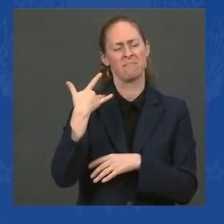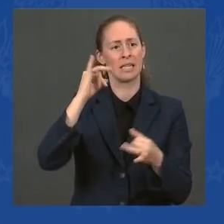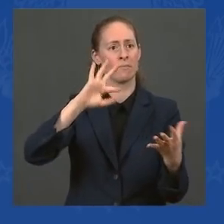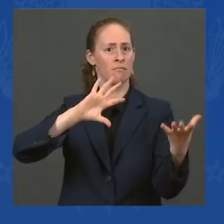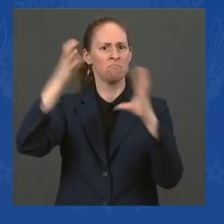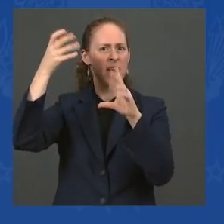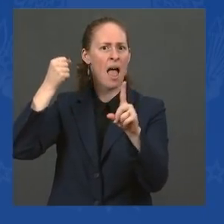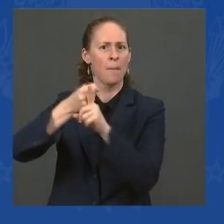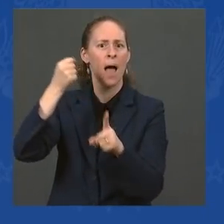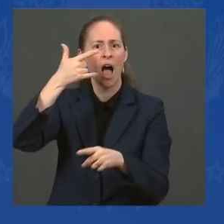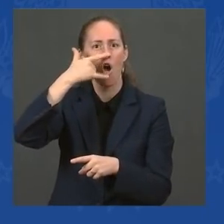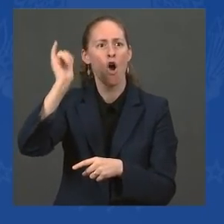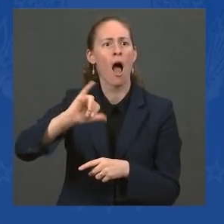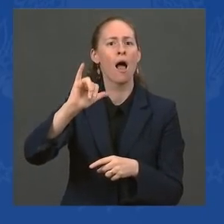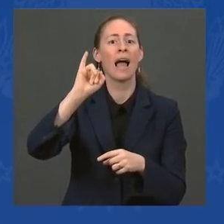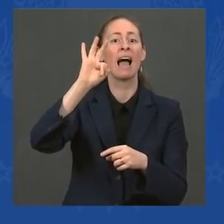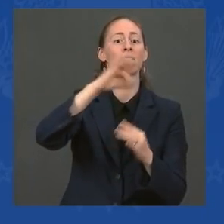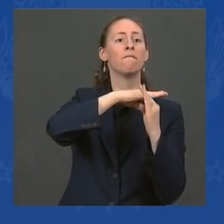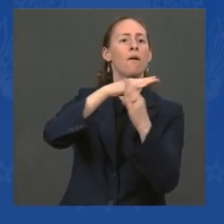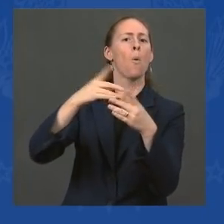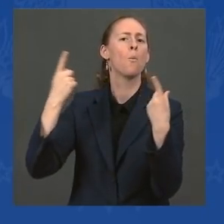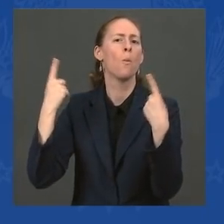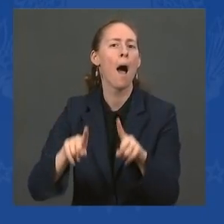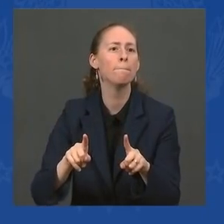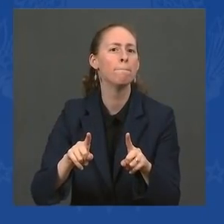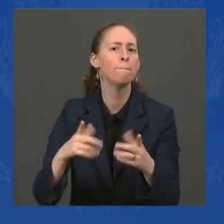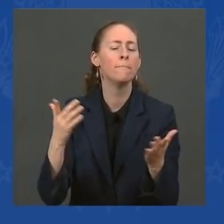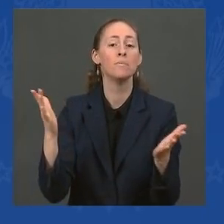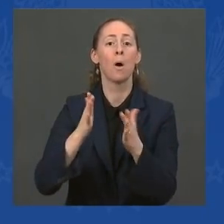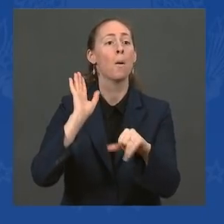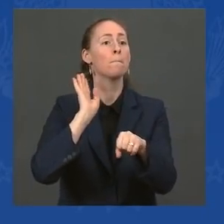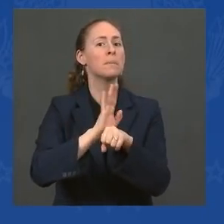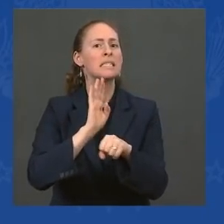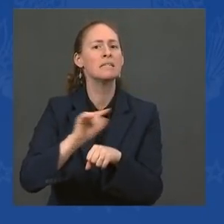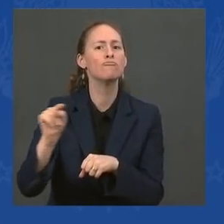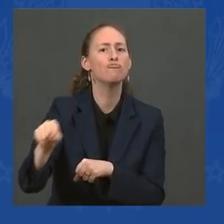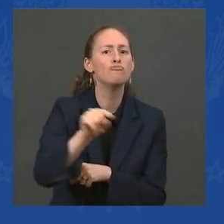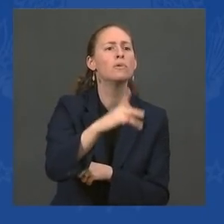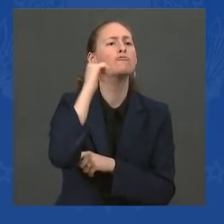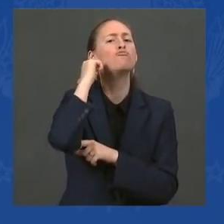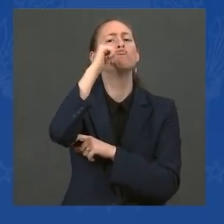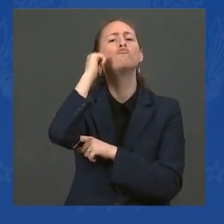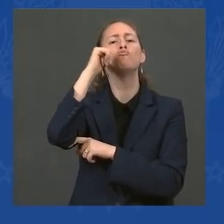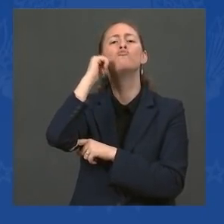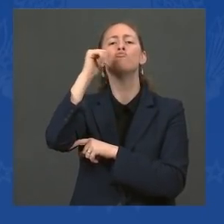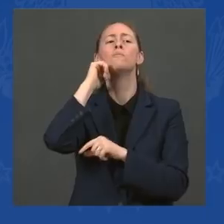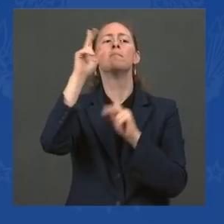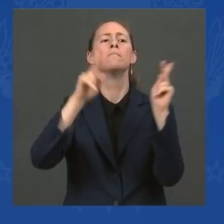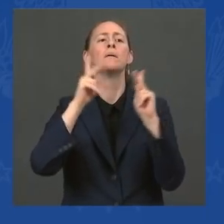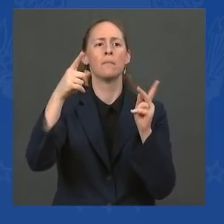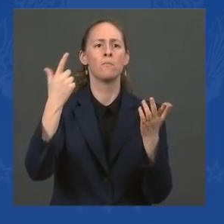What does it mean for the small businesses and everyday people if we -- if we renege on the debt here? Ms. Fraser: Thank you, Mr. President,